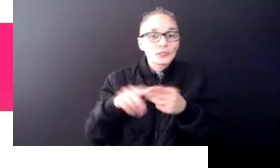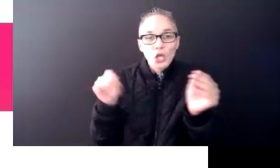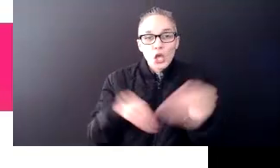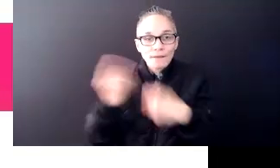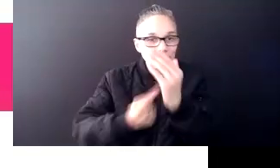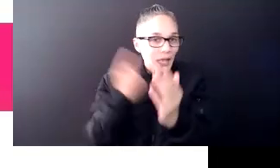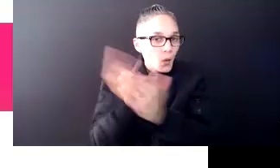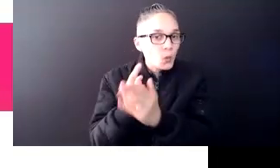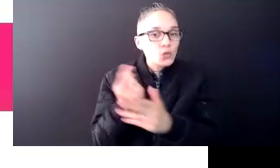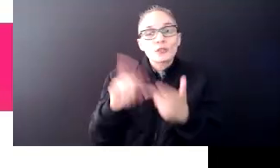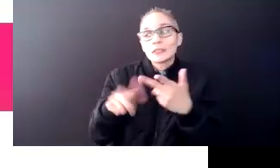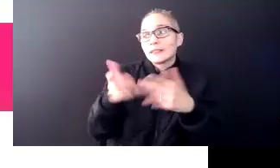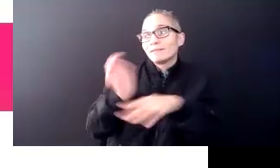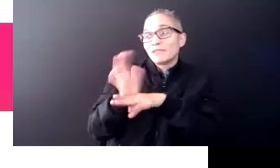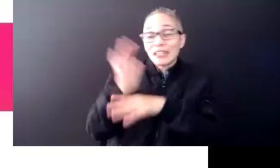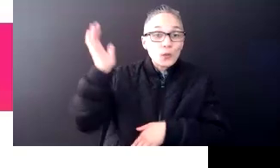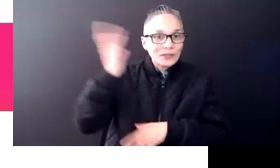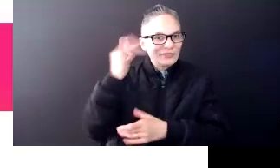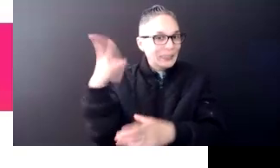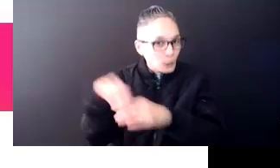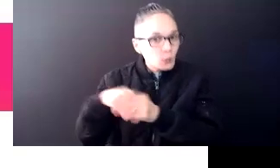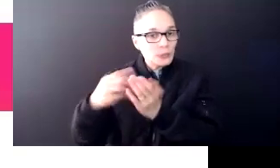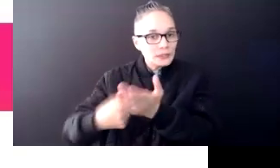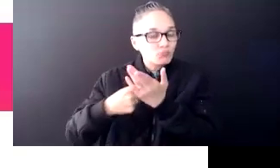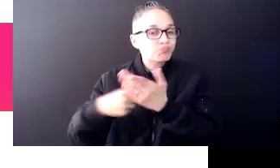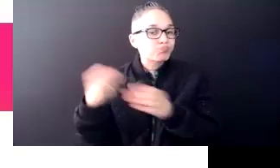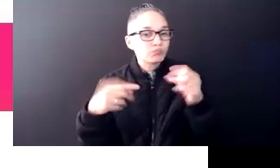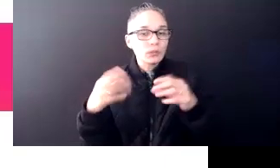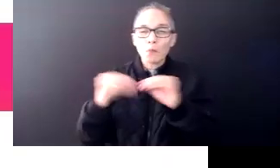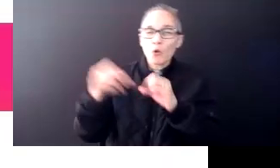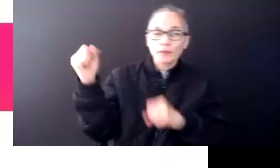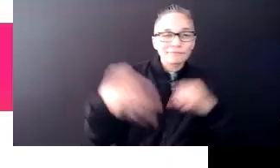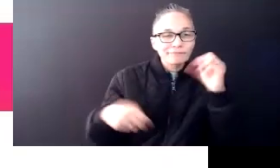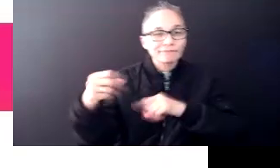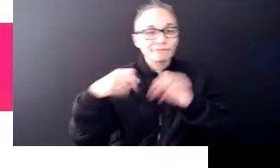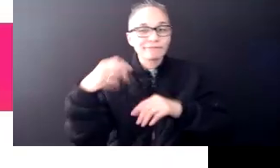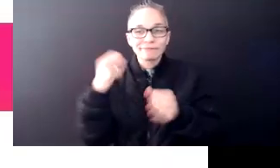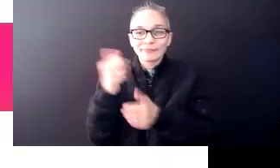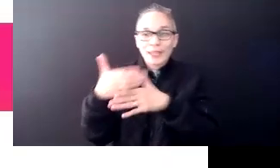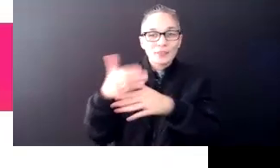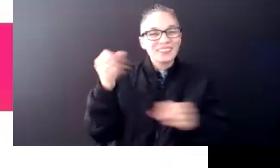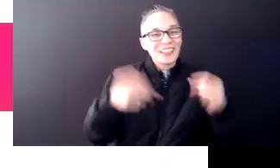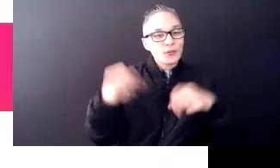the video lectures that include discussion, those more interactive things. But it doesn't mean that every single activity that you do in